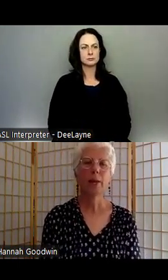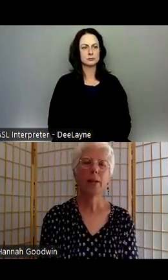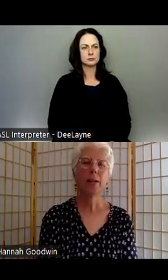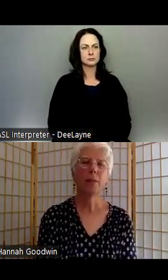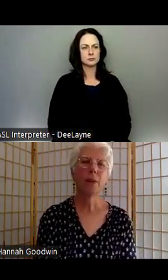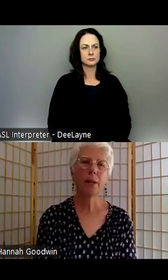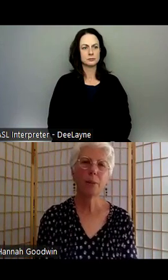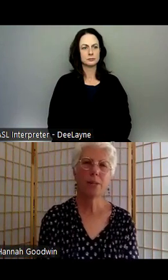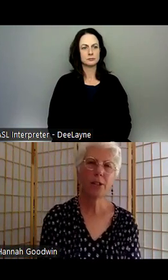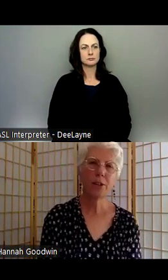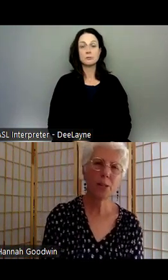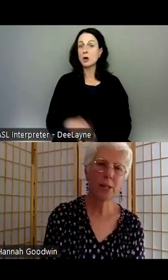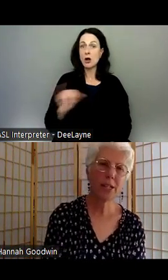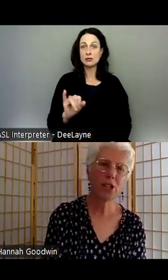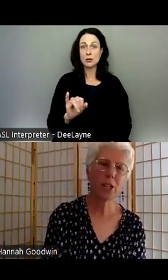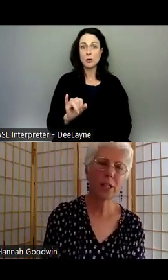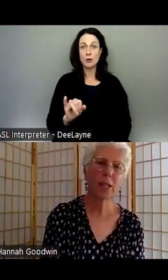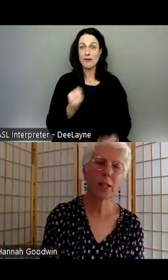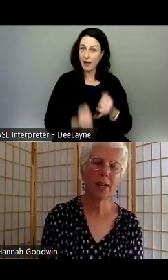And then the final presenter expectation,